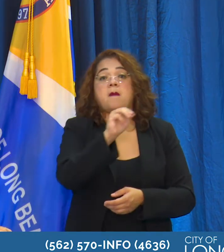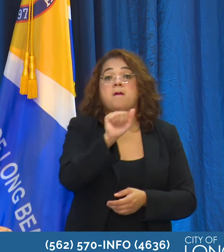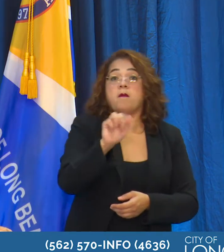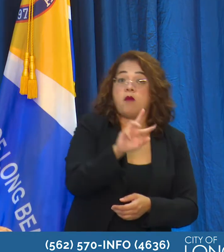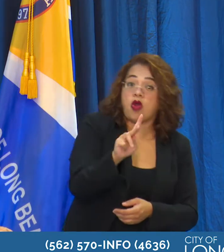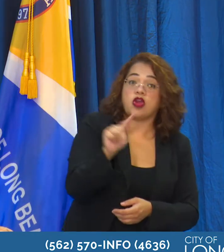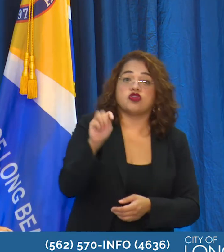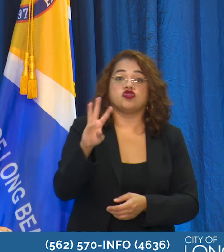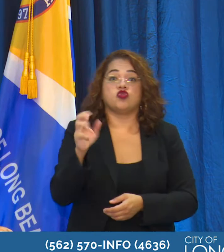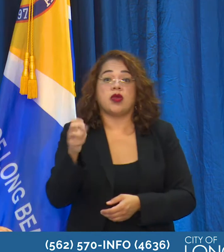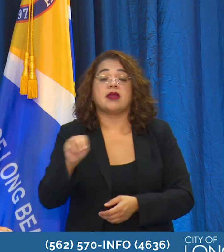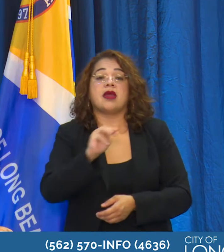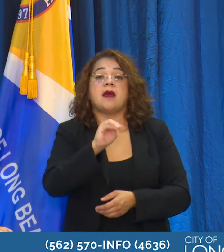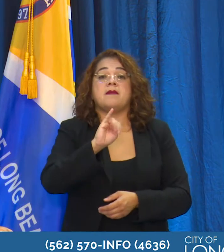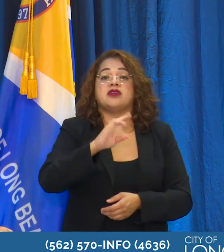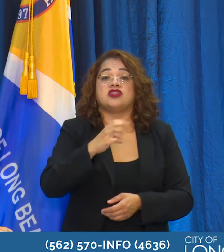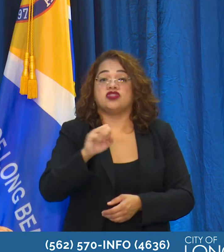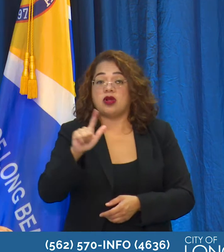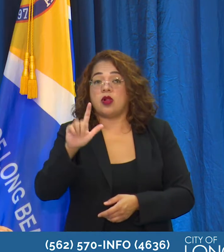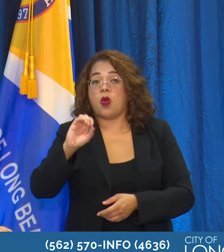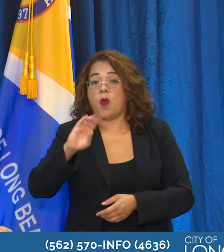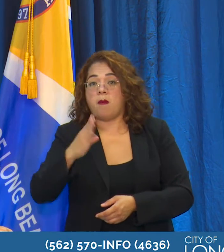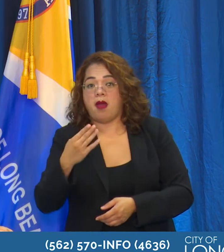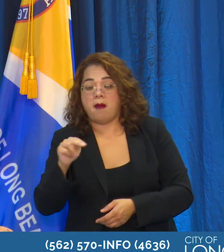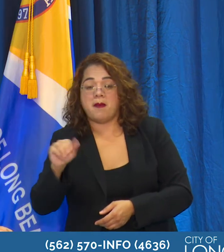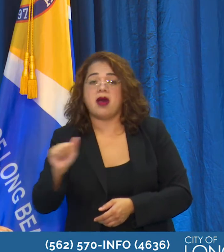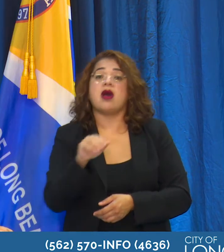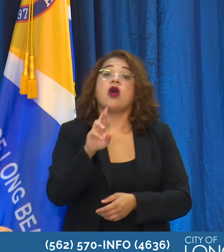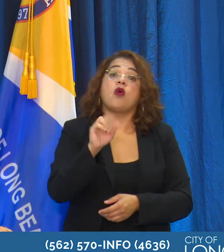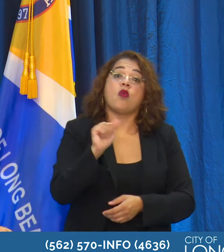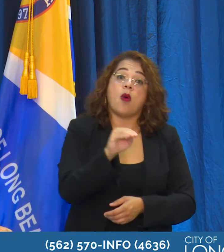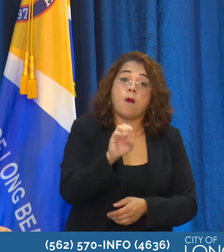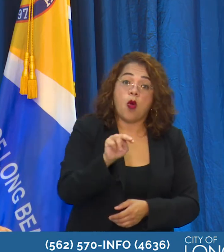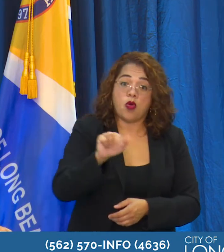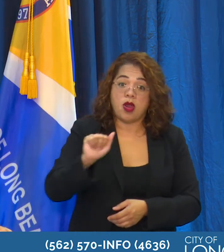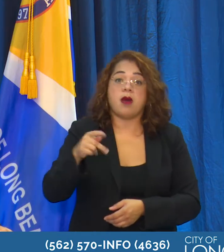Neighborhood Library, Ramona Park, Scherer Park, and Veterans Park.